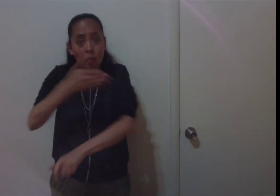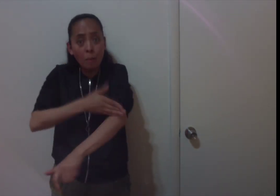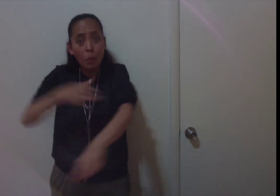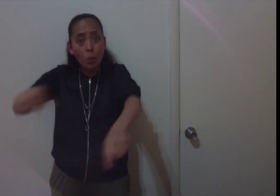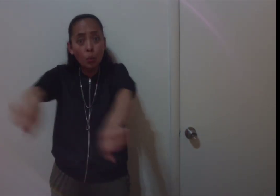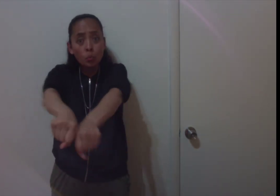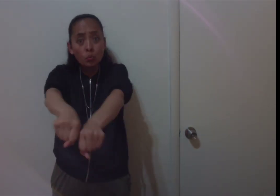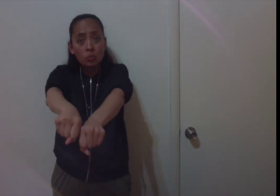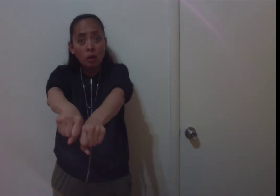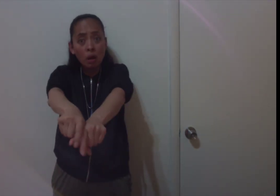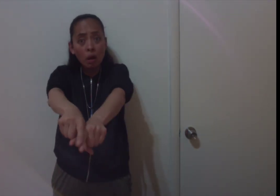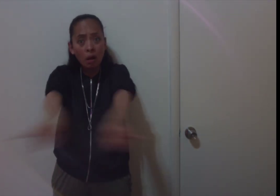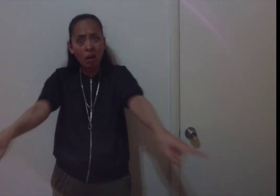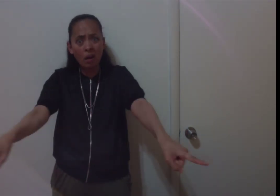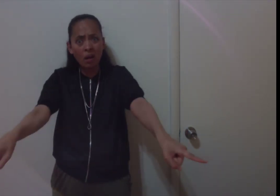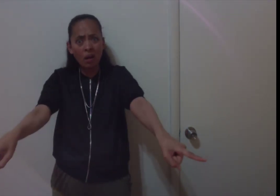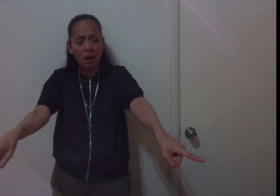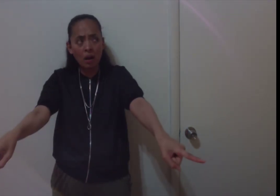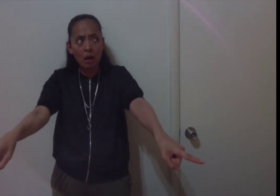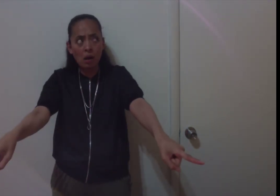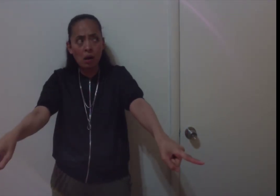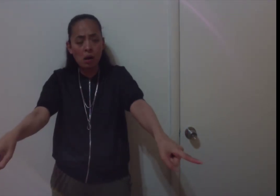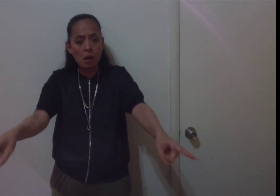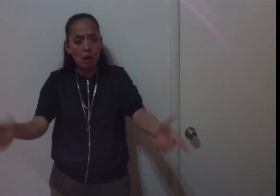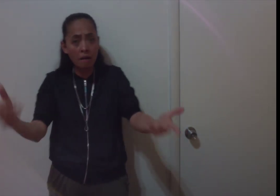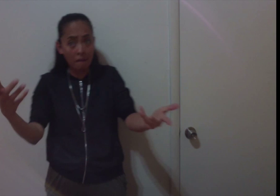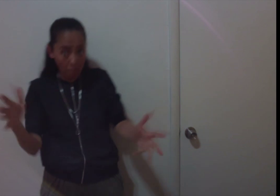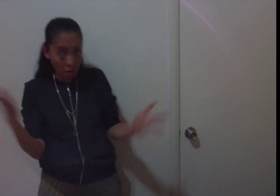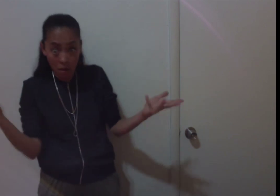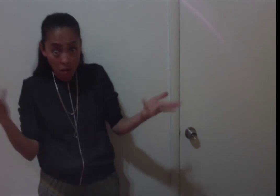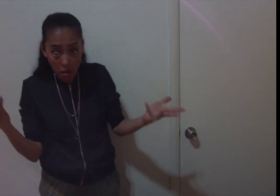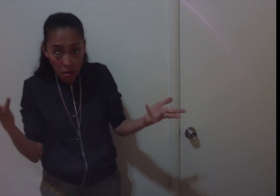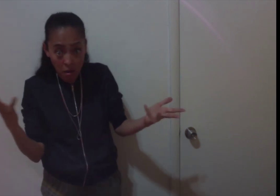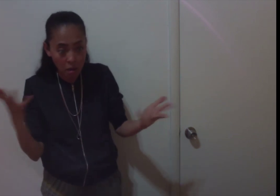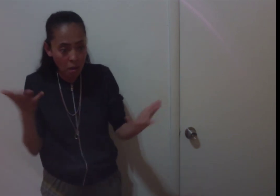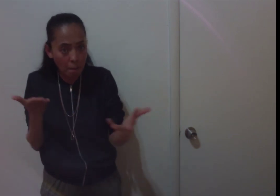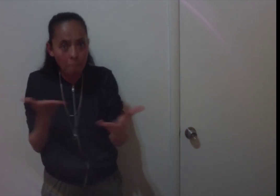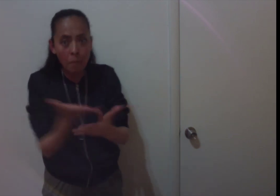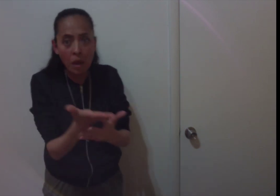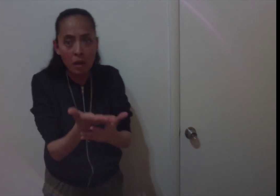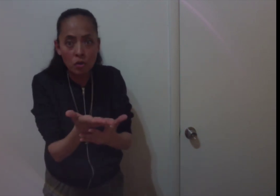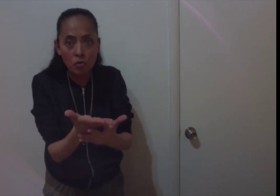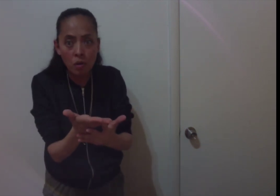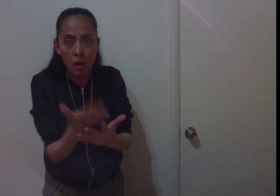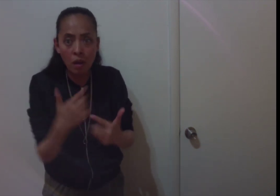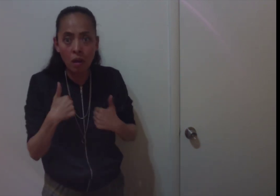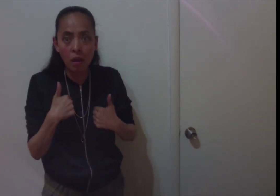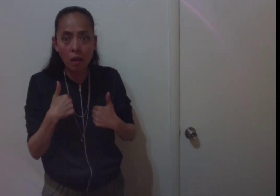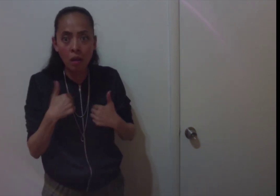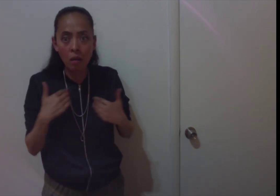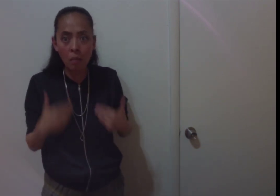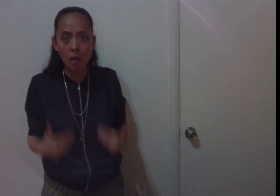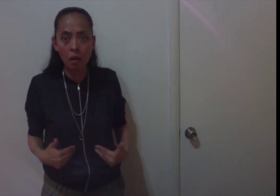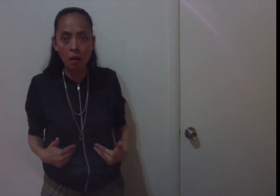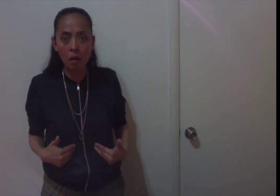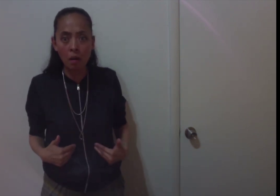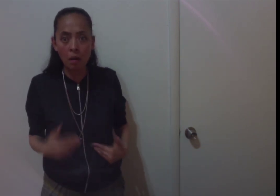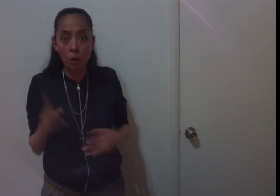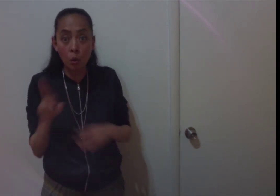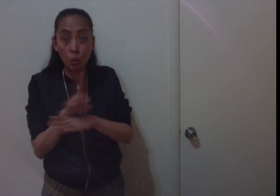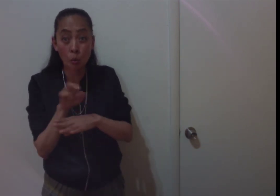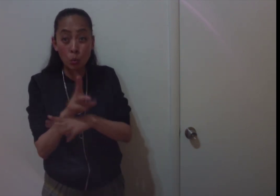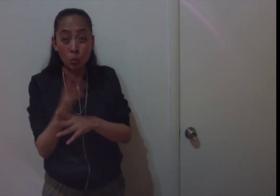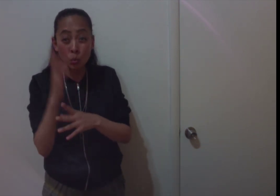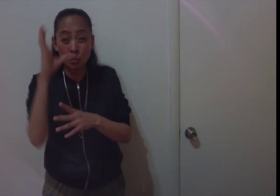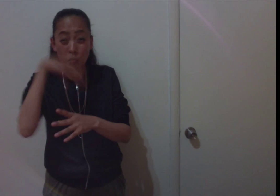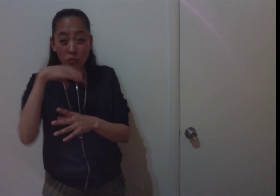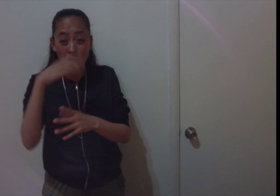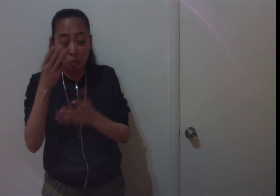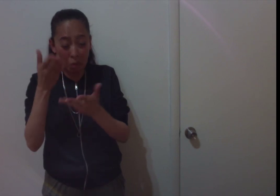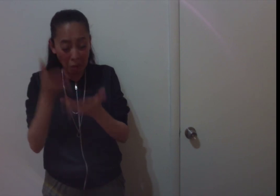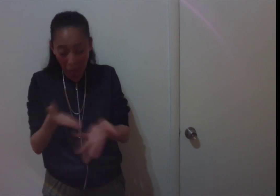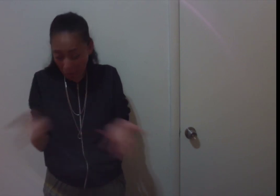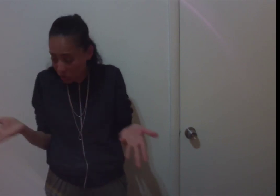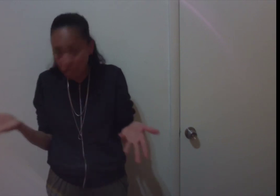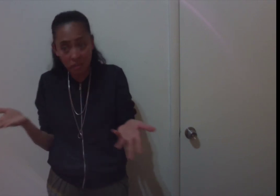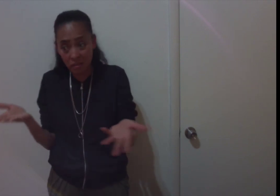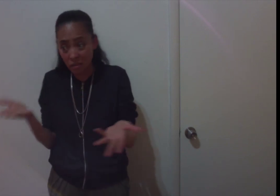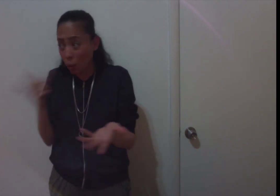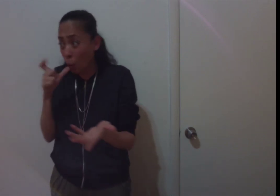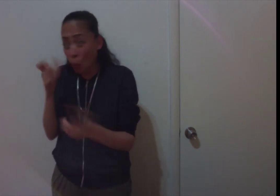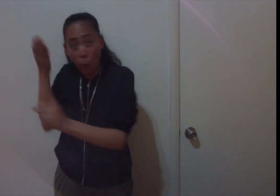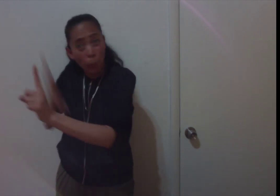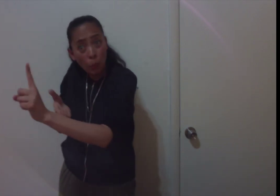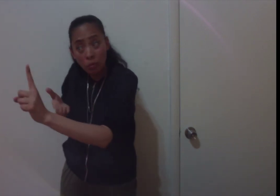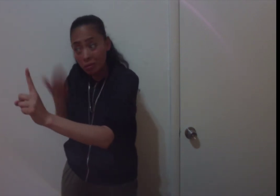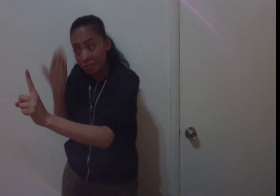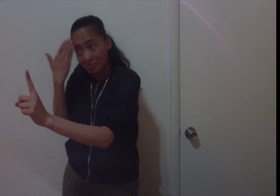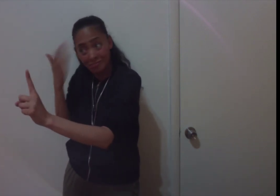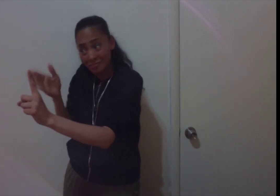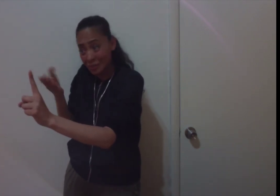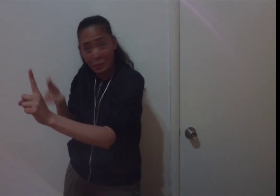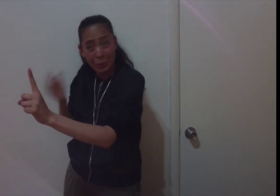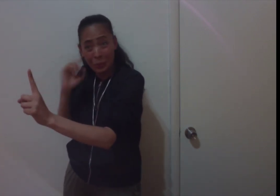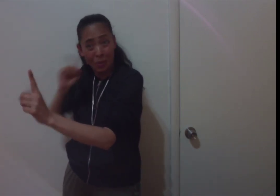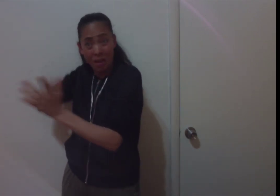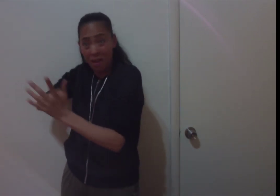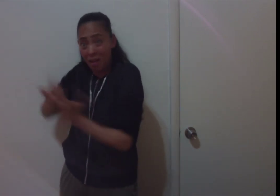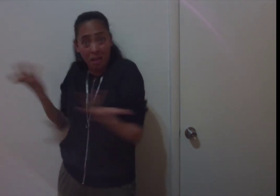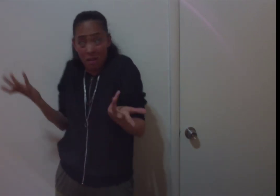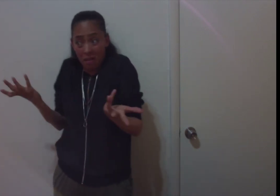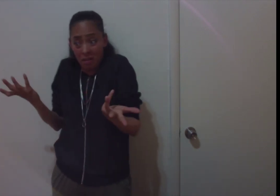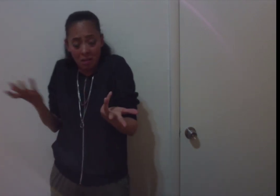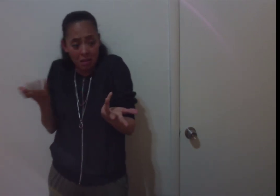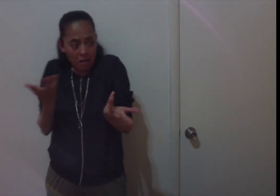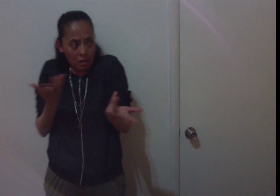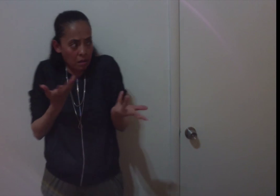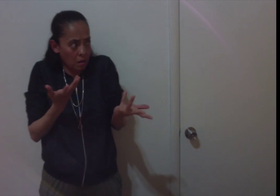my boots, legs spread apart, and had been penetrated by a foreign object by someone I did not recognize.